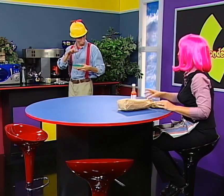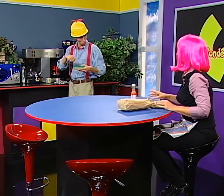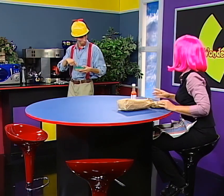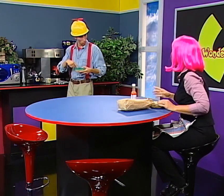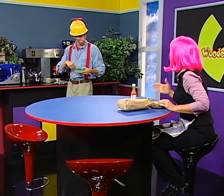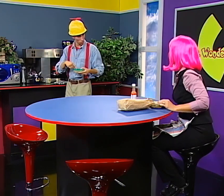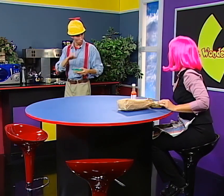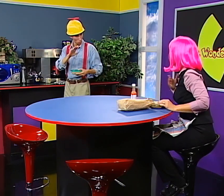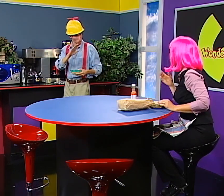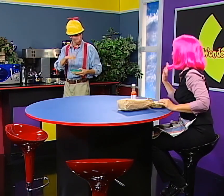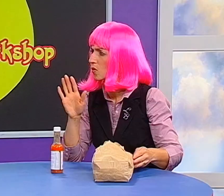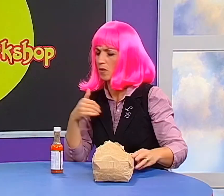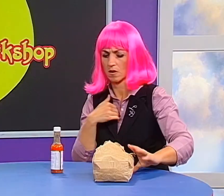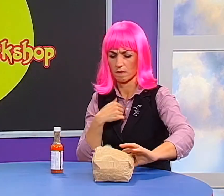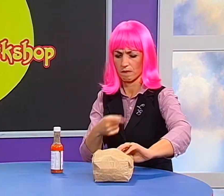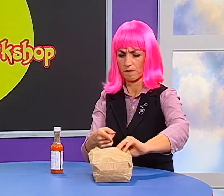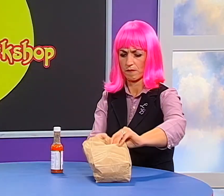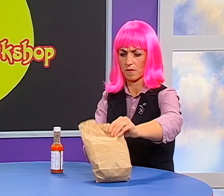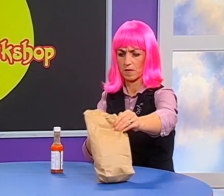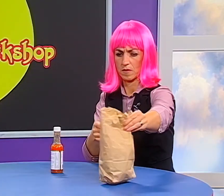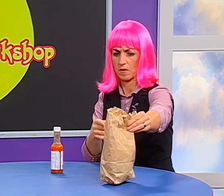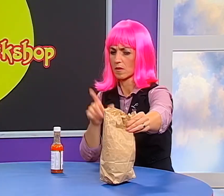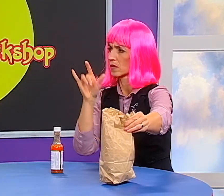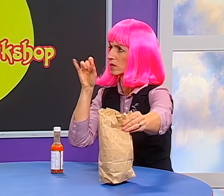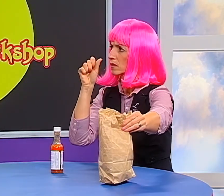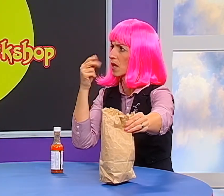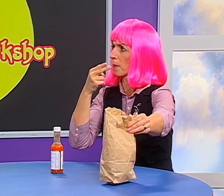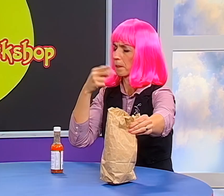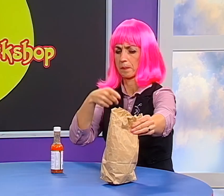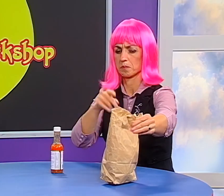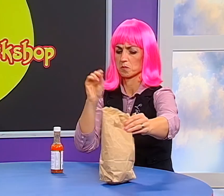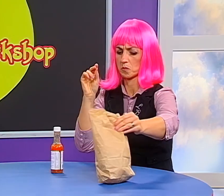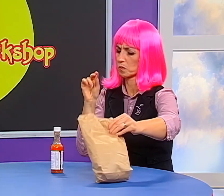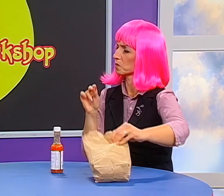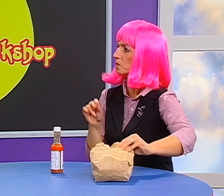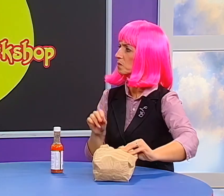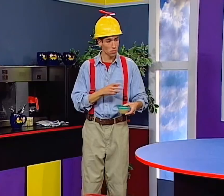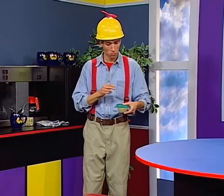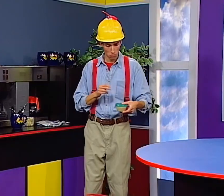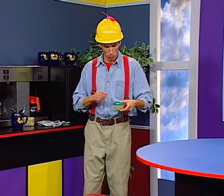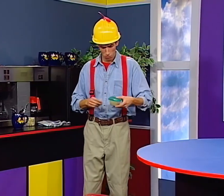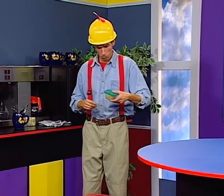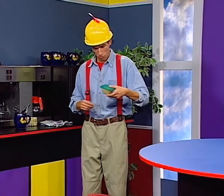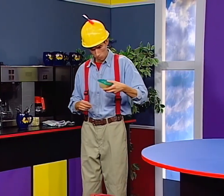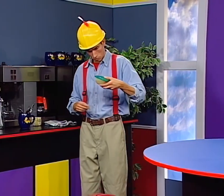HEY, UH, LISA, IS THIS YOURS? NO, NO. I WROTE MY NAME ON MY LUNCH. THAT'S NOT MINE.